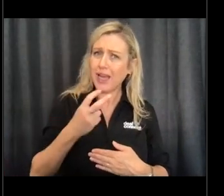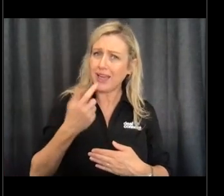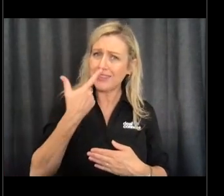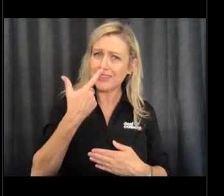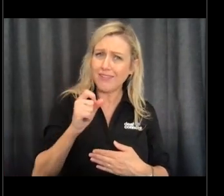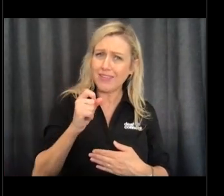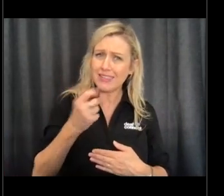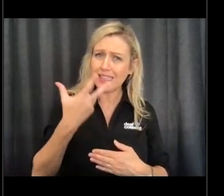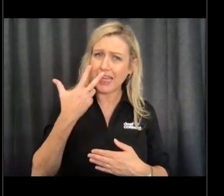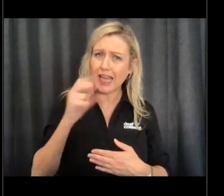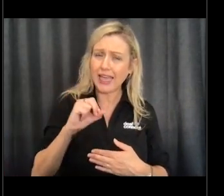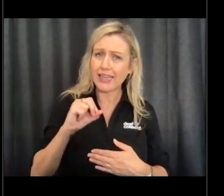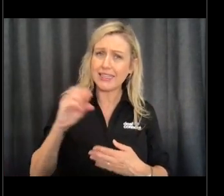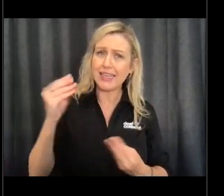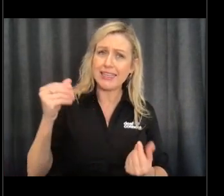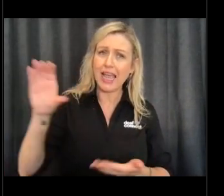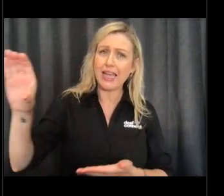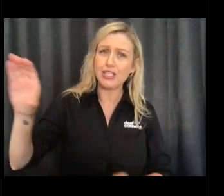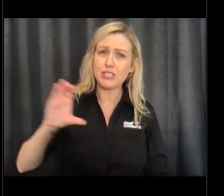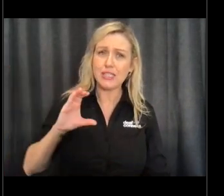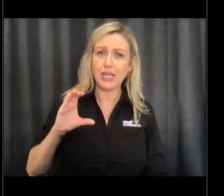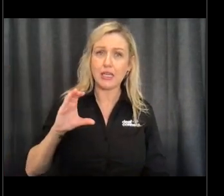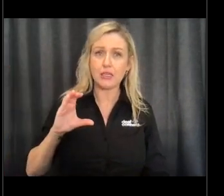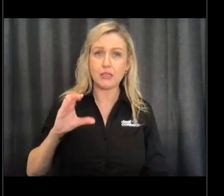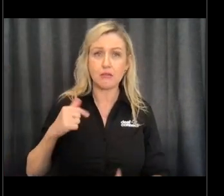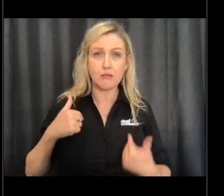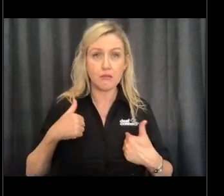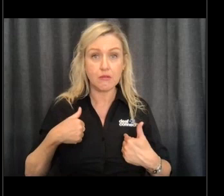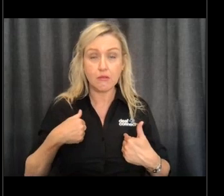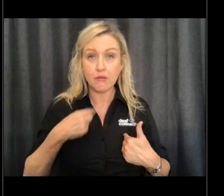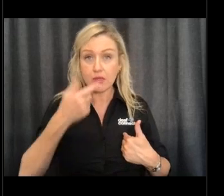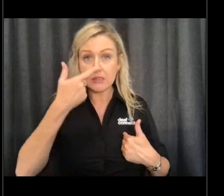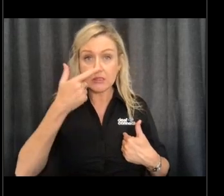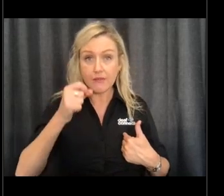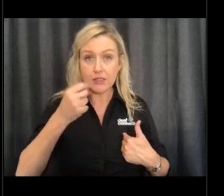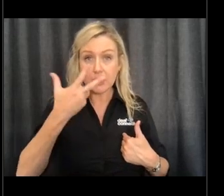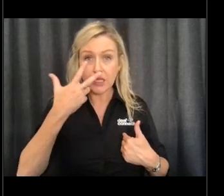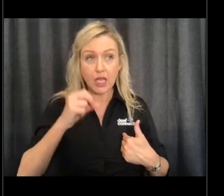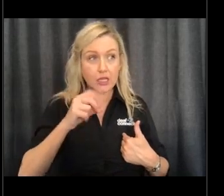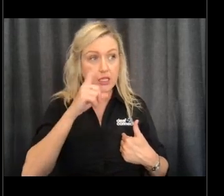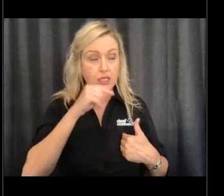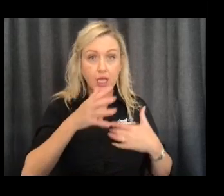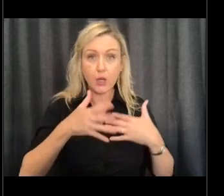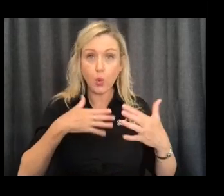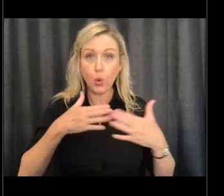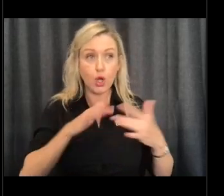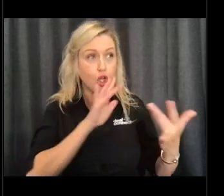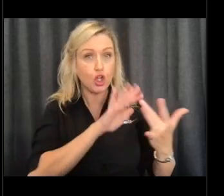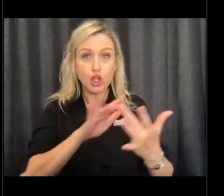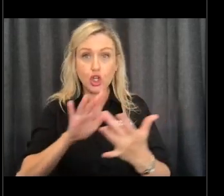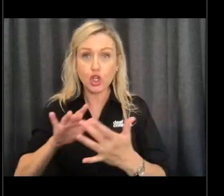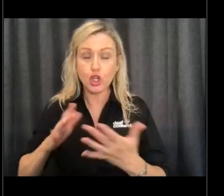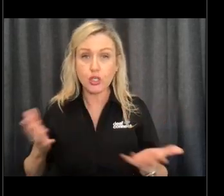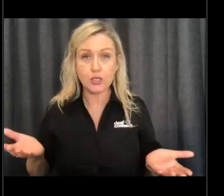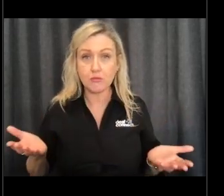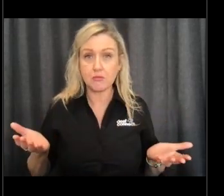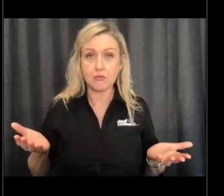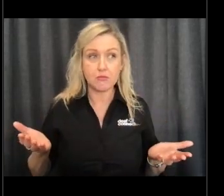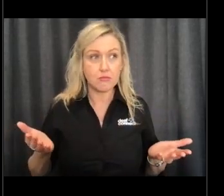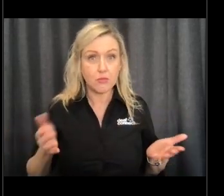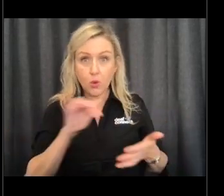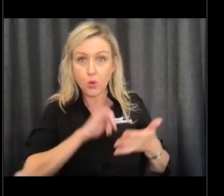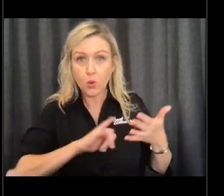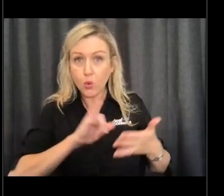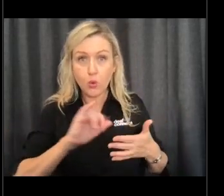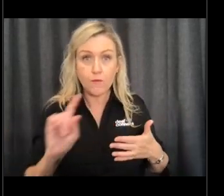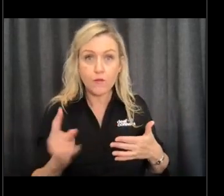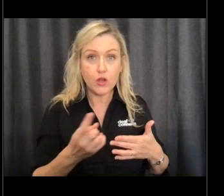and the reality is the vast majority of people in that position who are that age either have